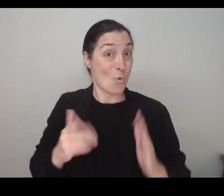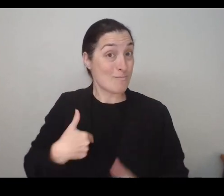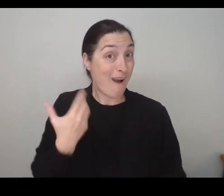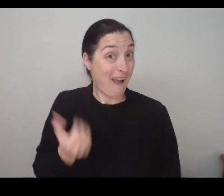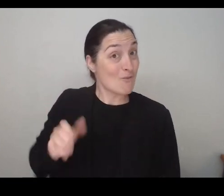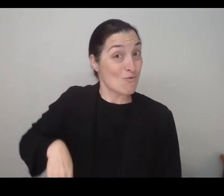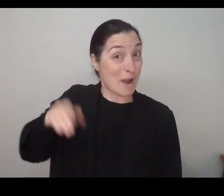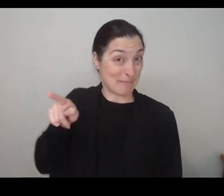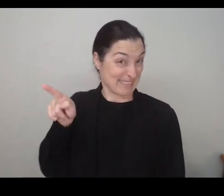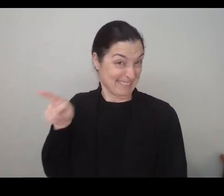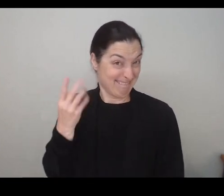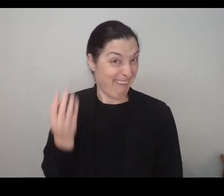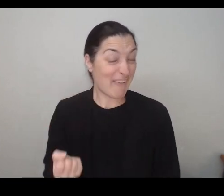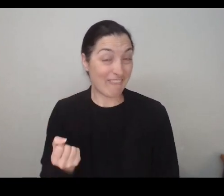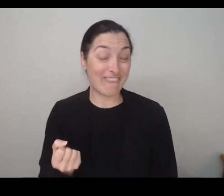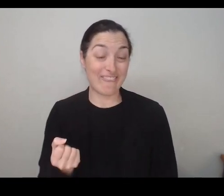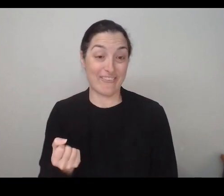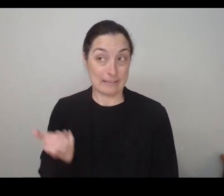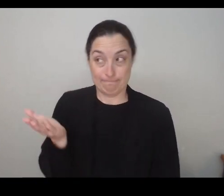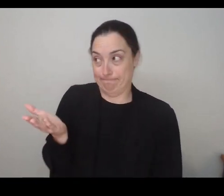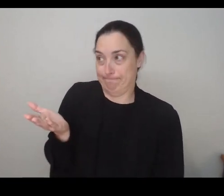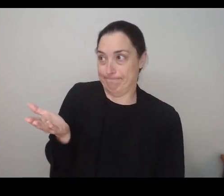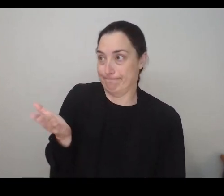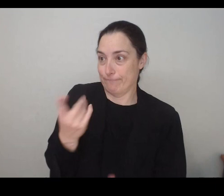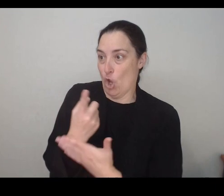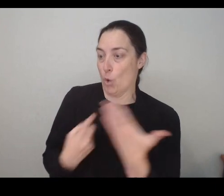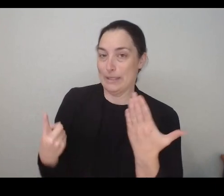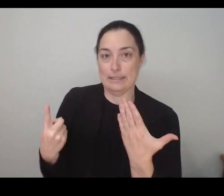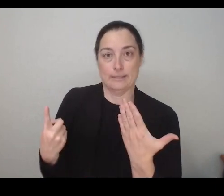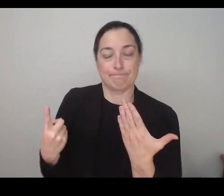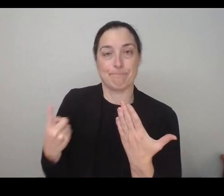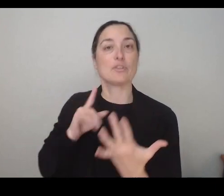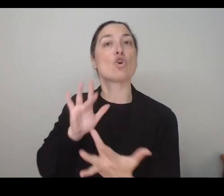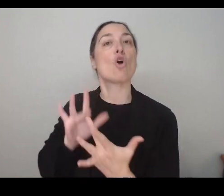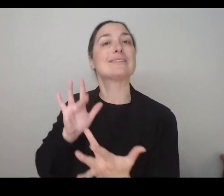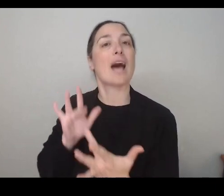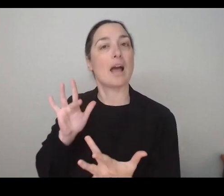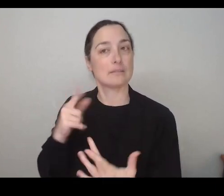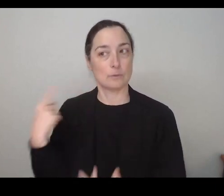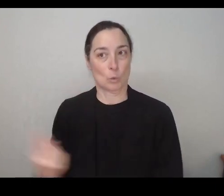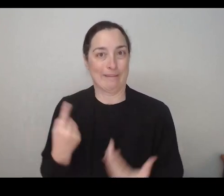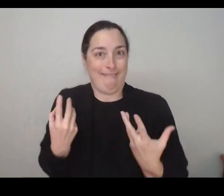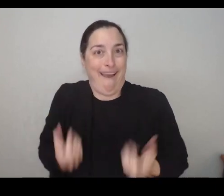So that's the only contact that most of Tahitian can have with Gauguin's artwork.